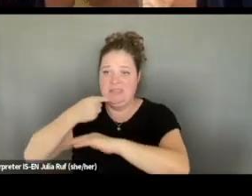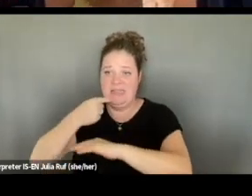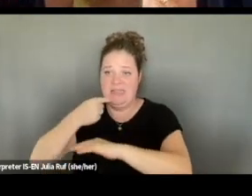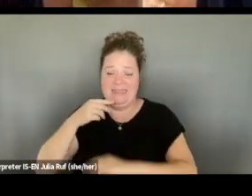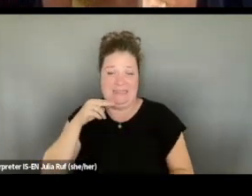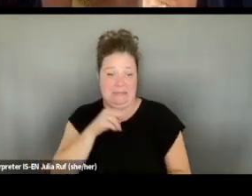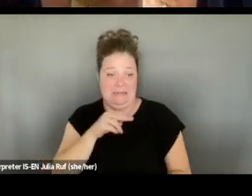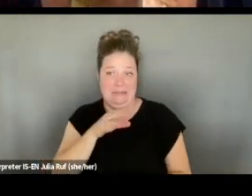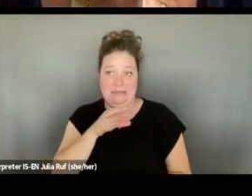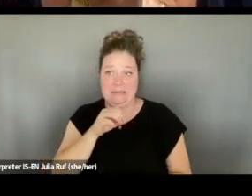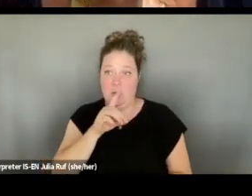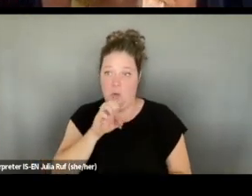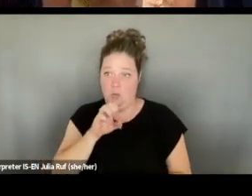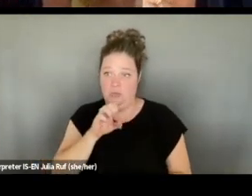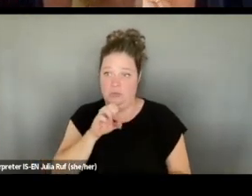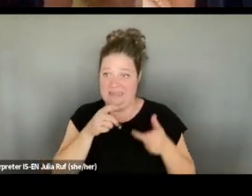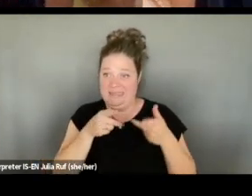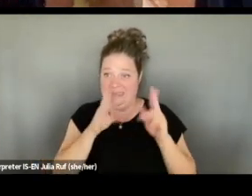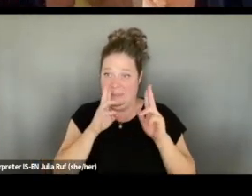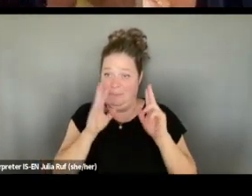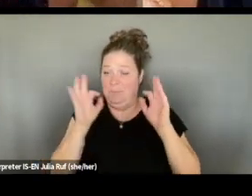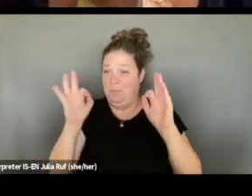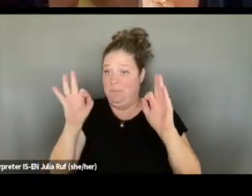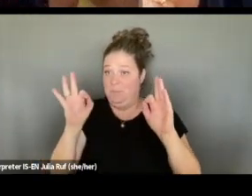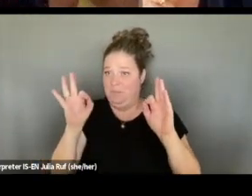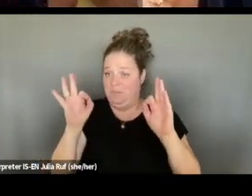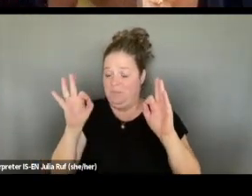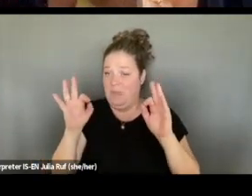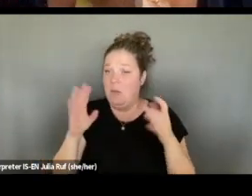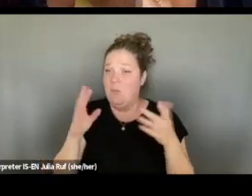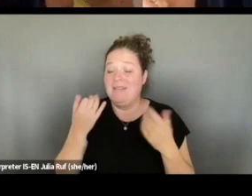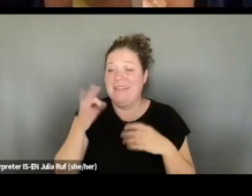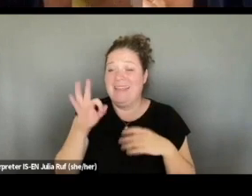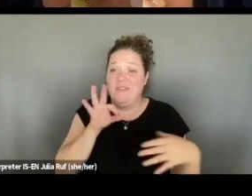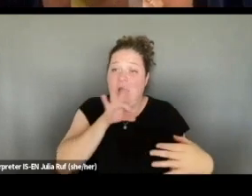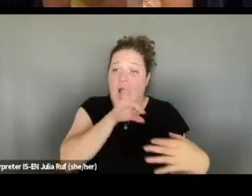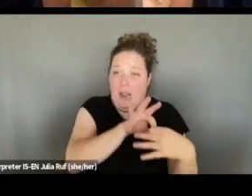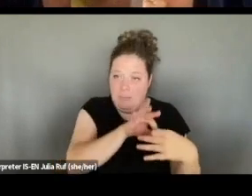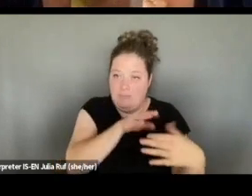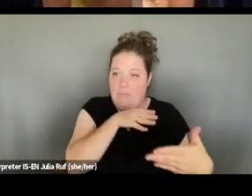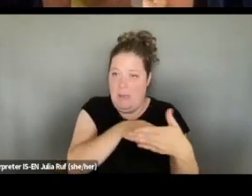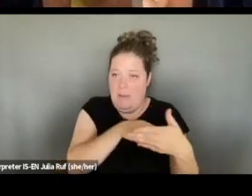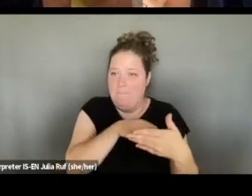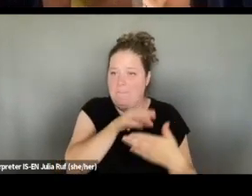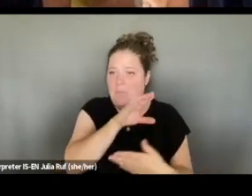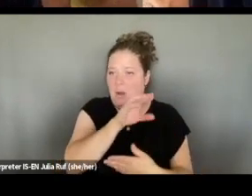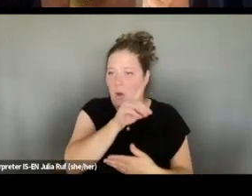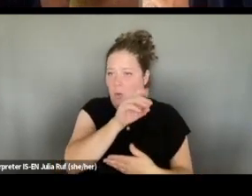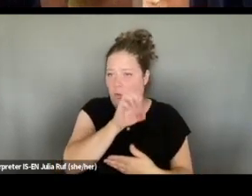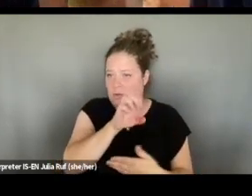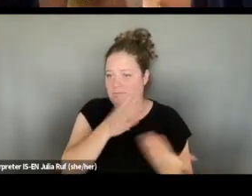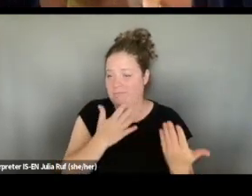code snippet is always good, if this has to do with code. But I mean, only about 30% of web accessibility issues has anything to do with